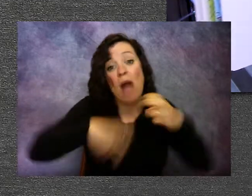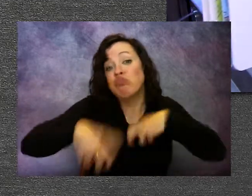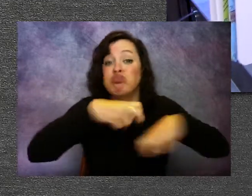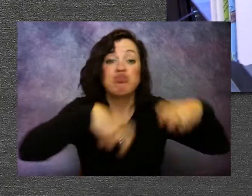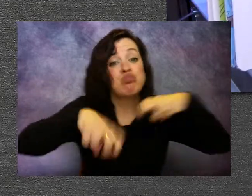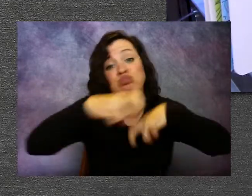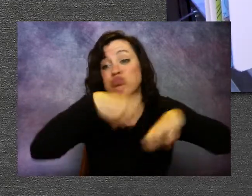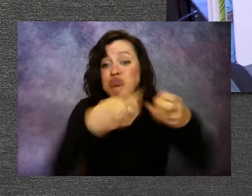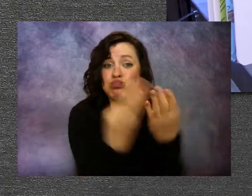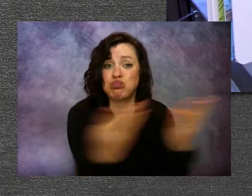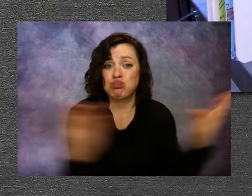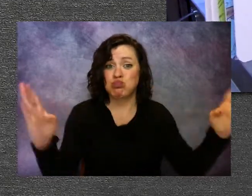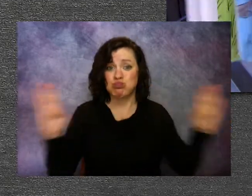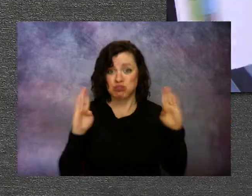Do you know the opposite of in?